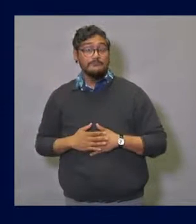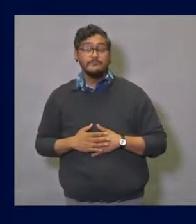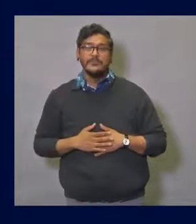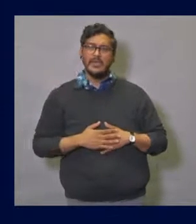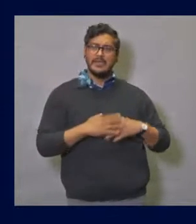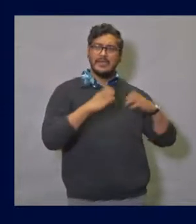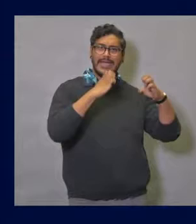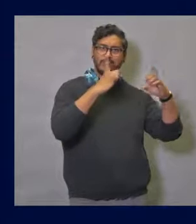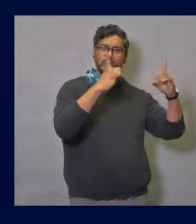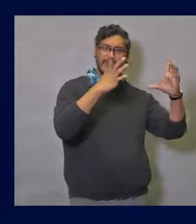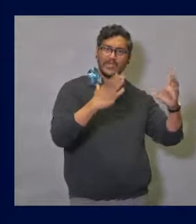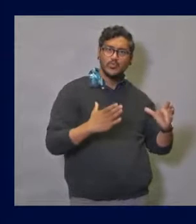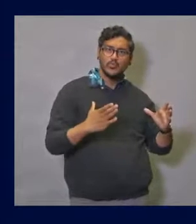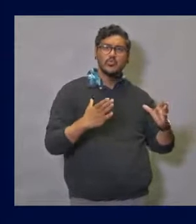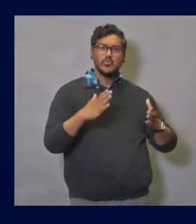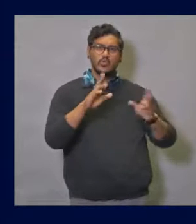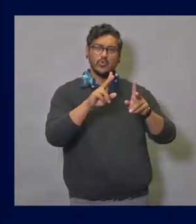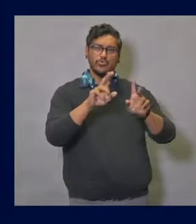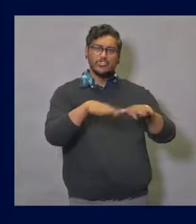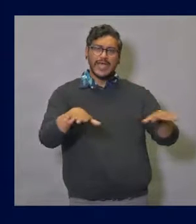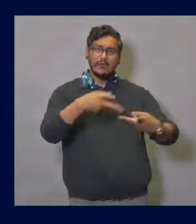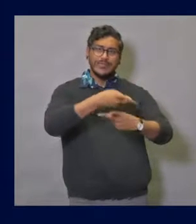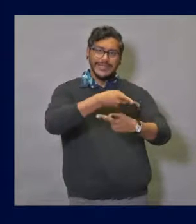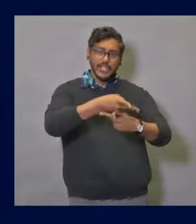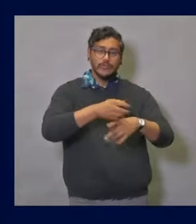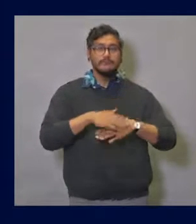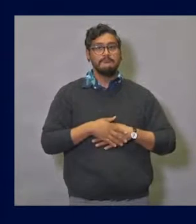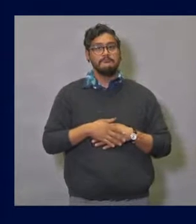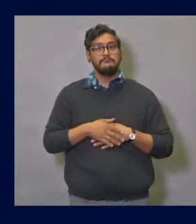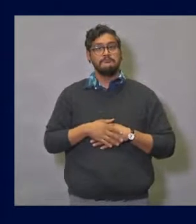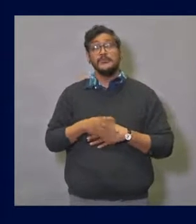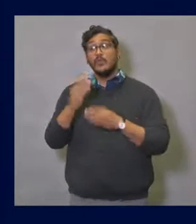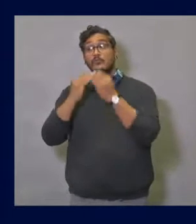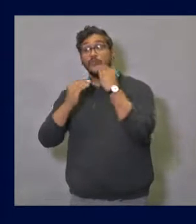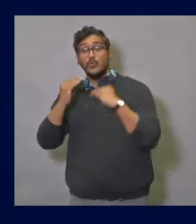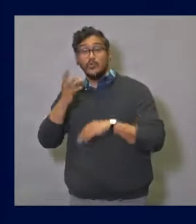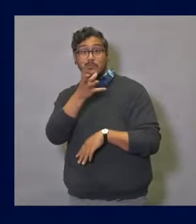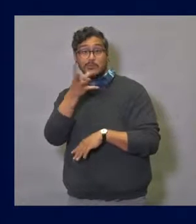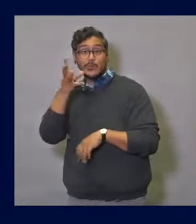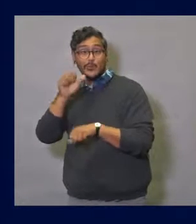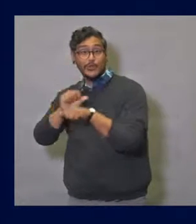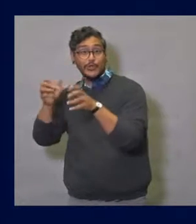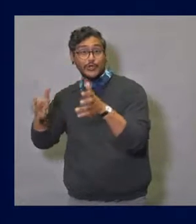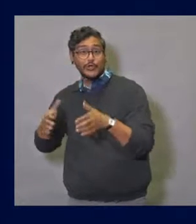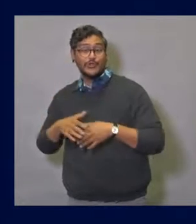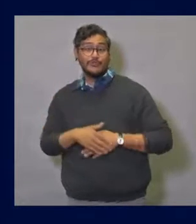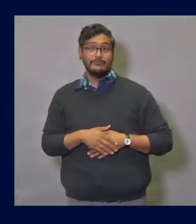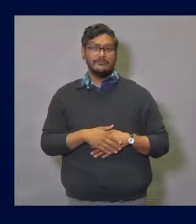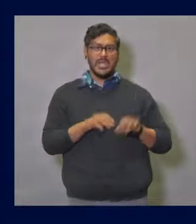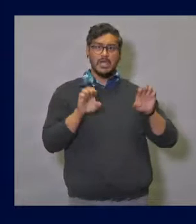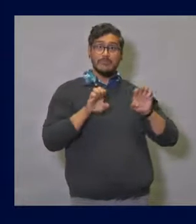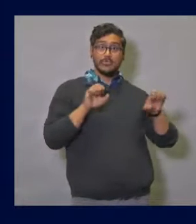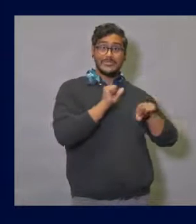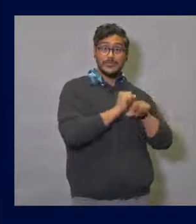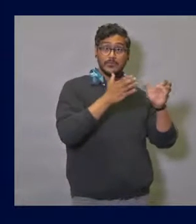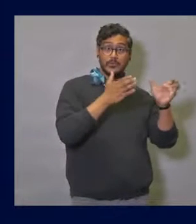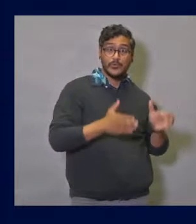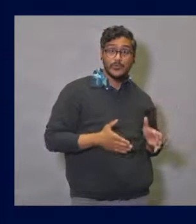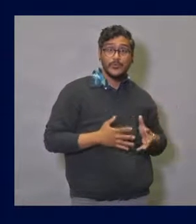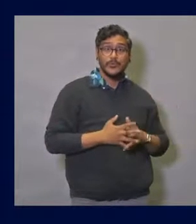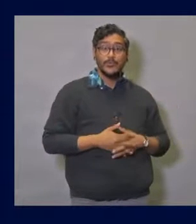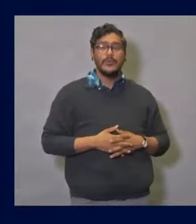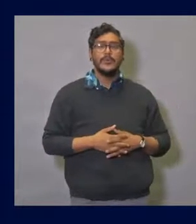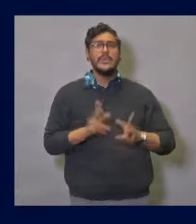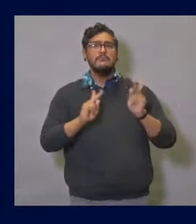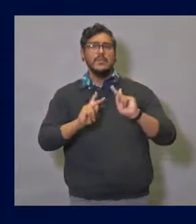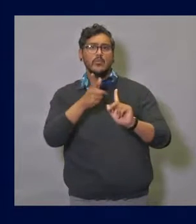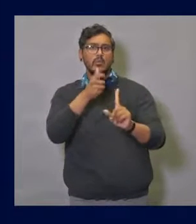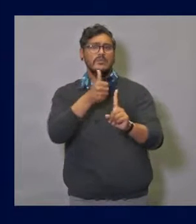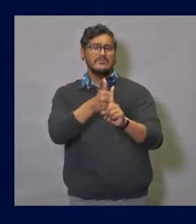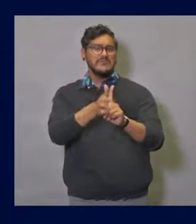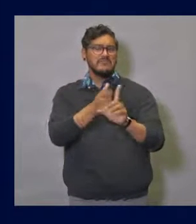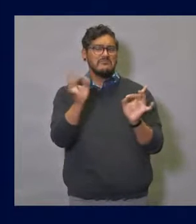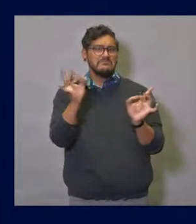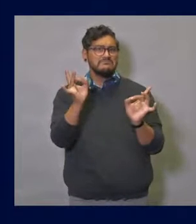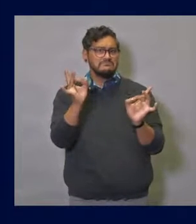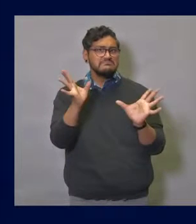TRABAJAS EN LOS CENTROS DE